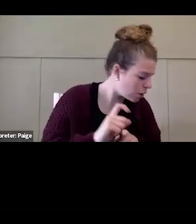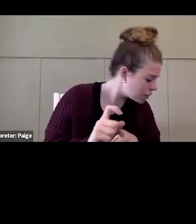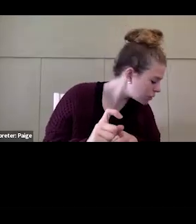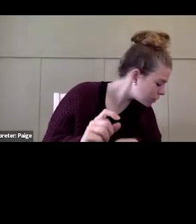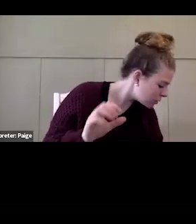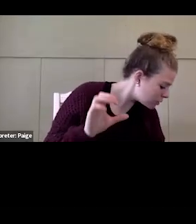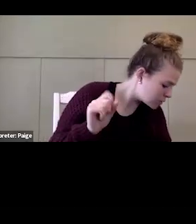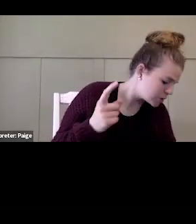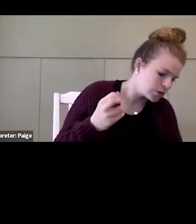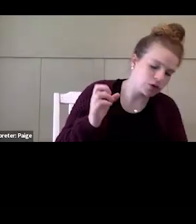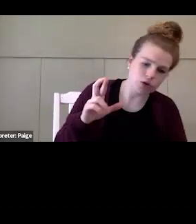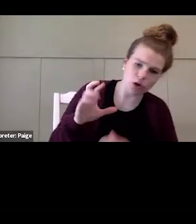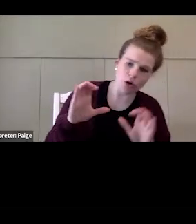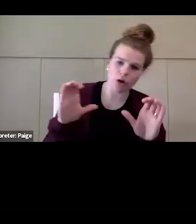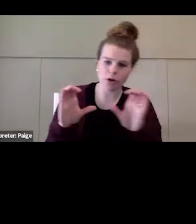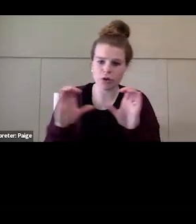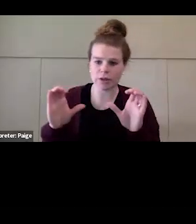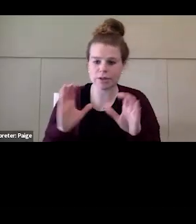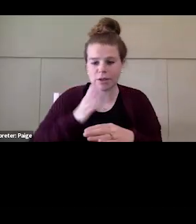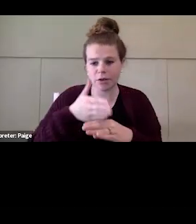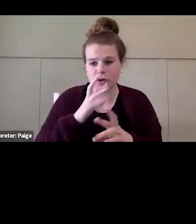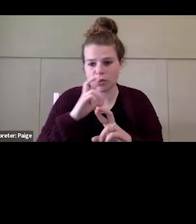and the Crisis Intervention Response Unit,